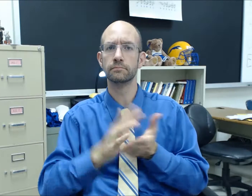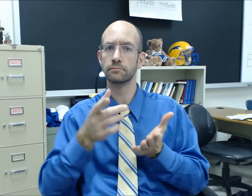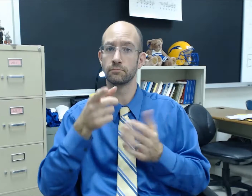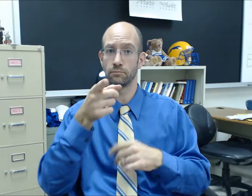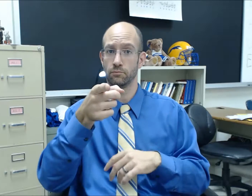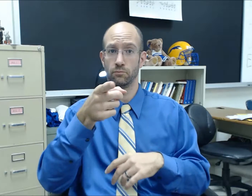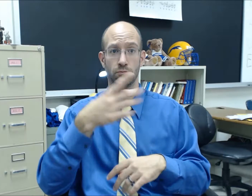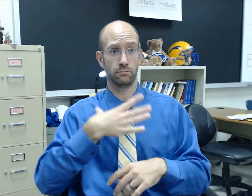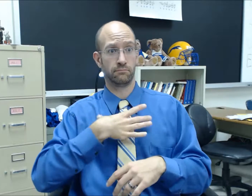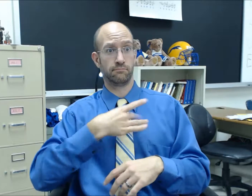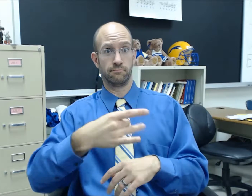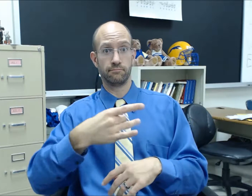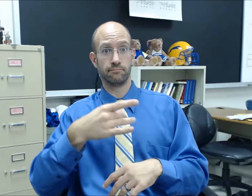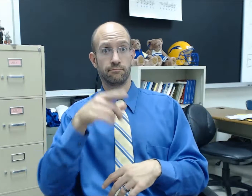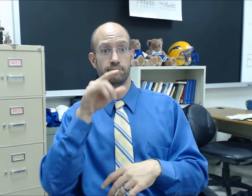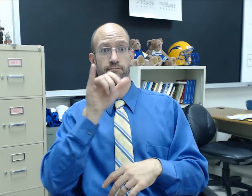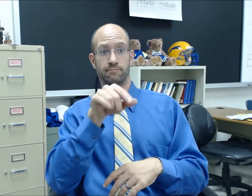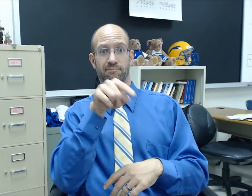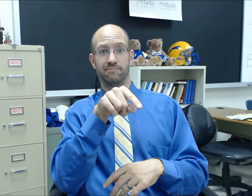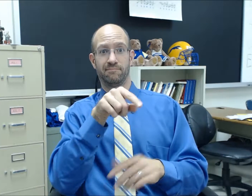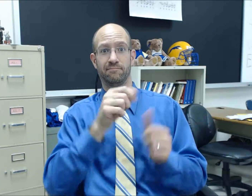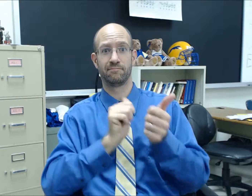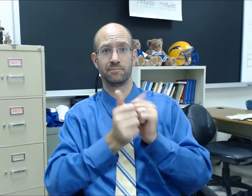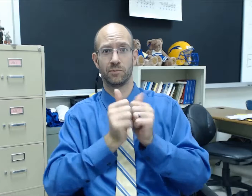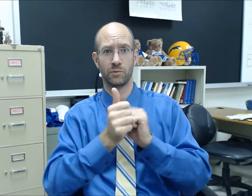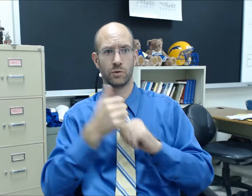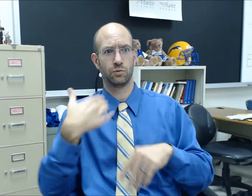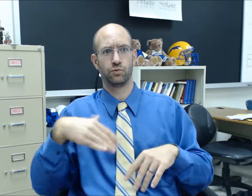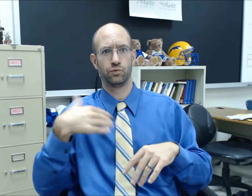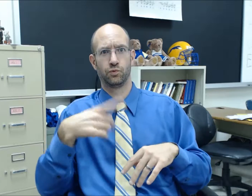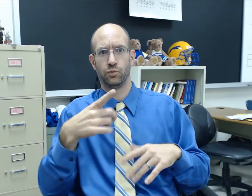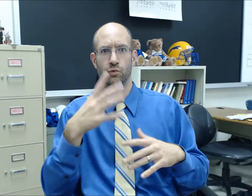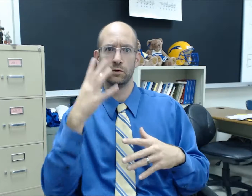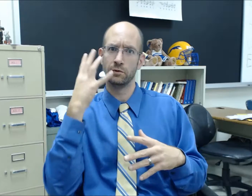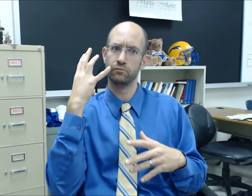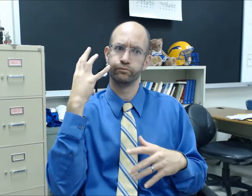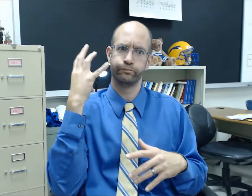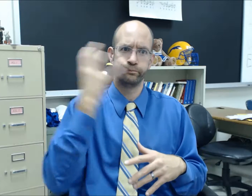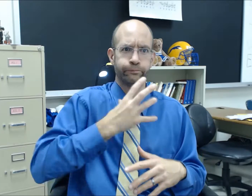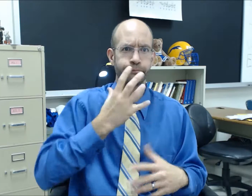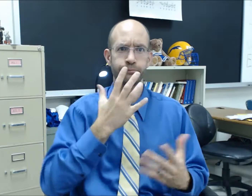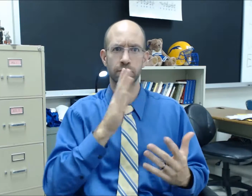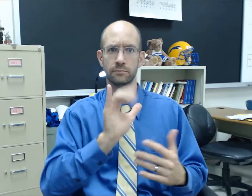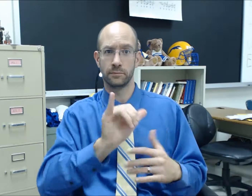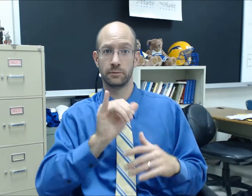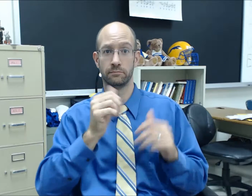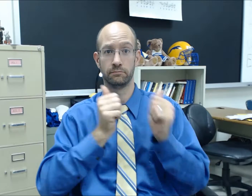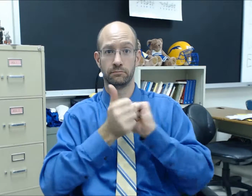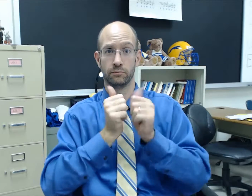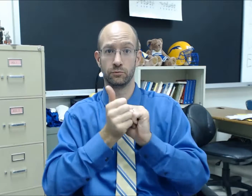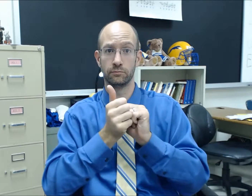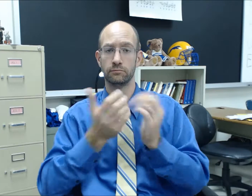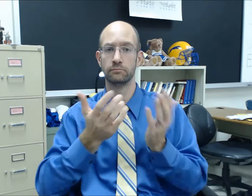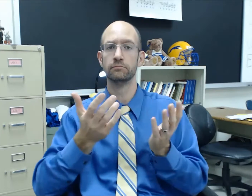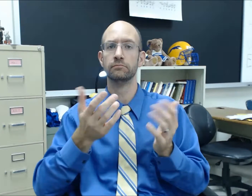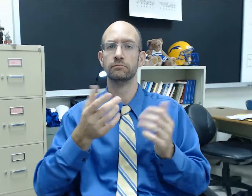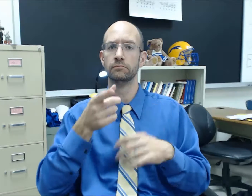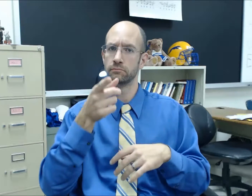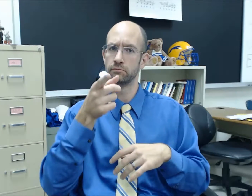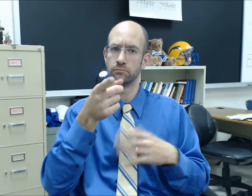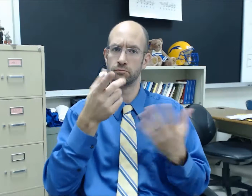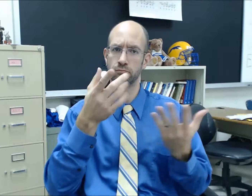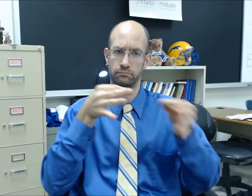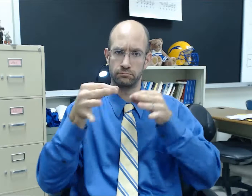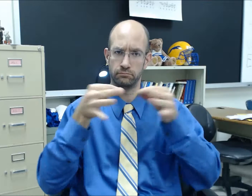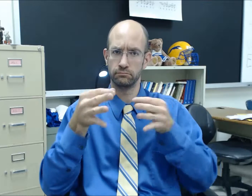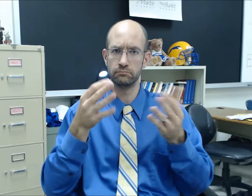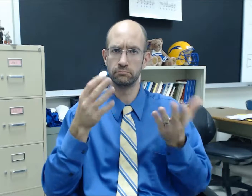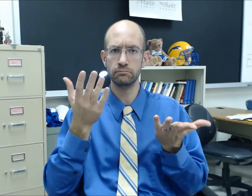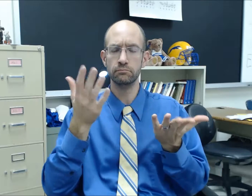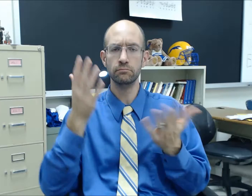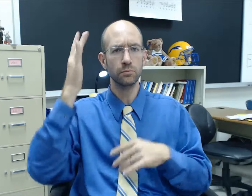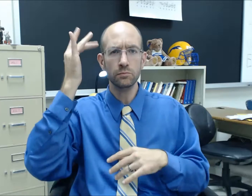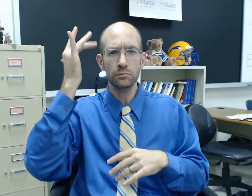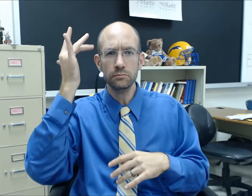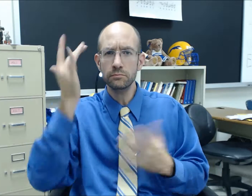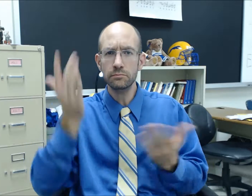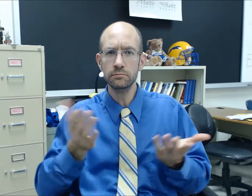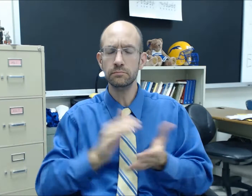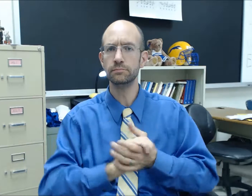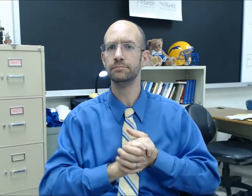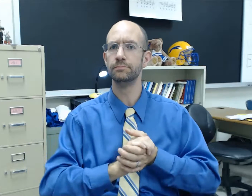You have a sport that you really like or are crazy about, and you will explain why.